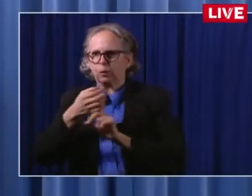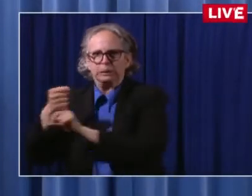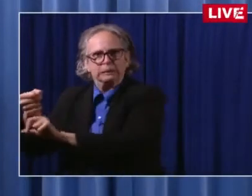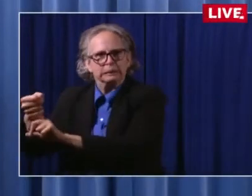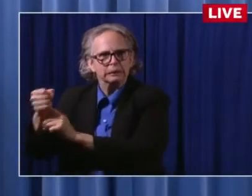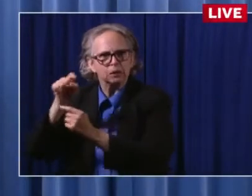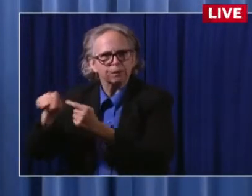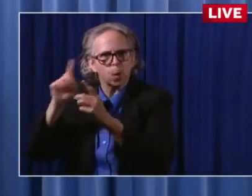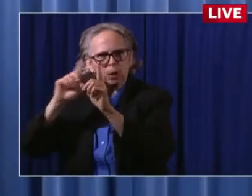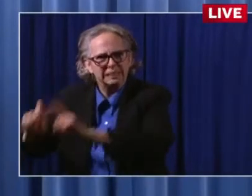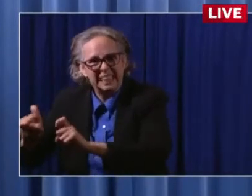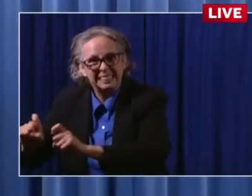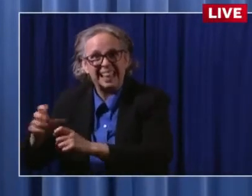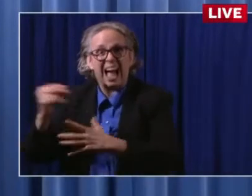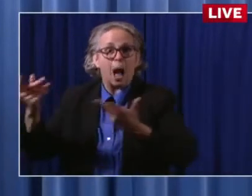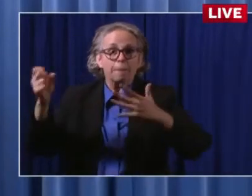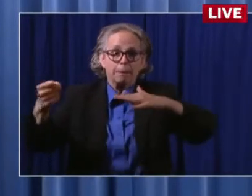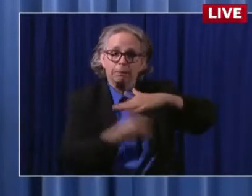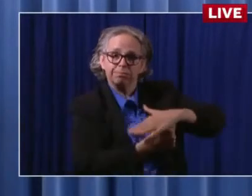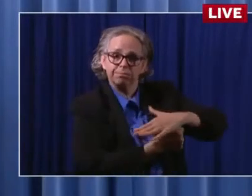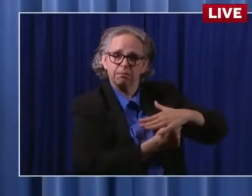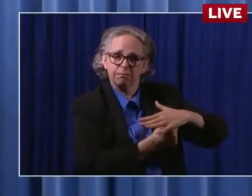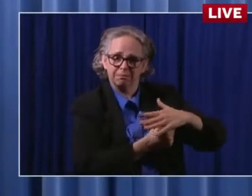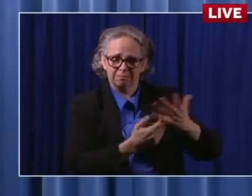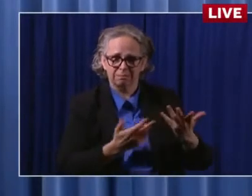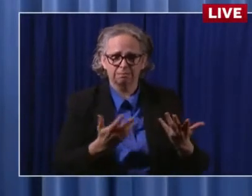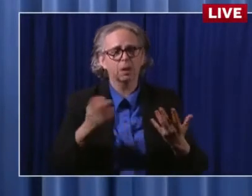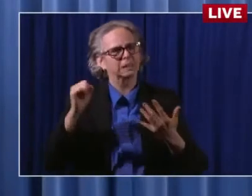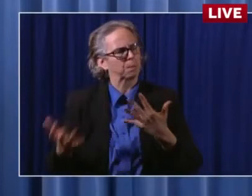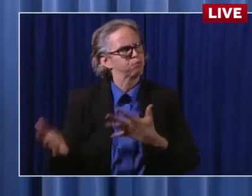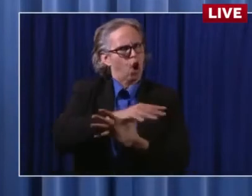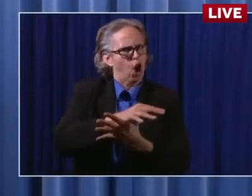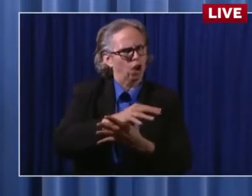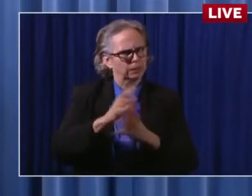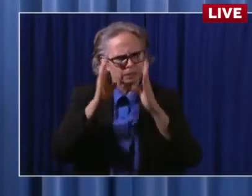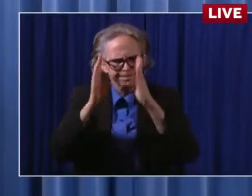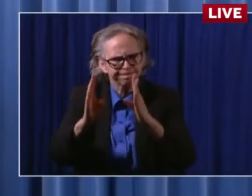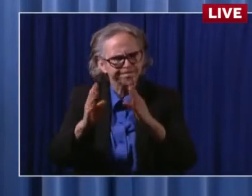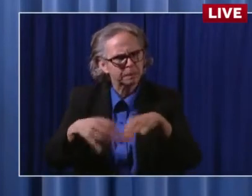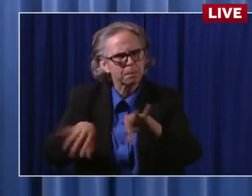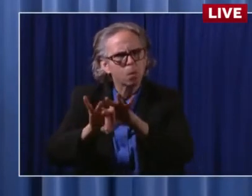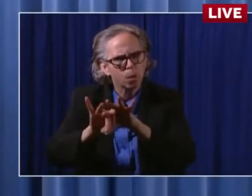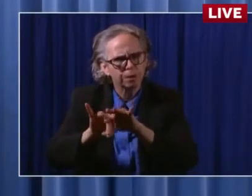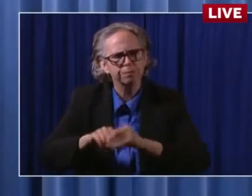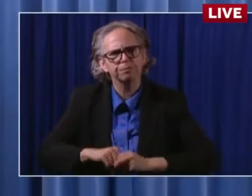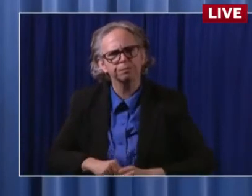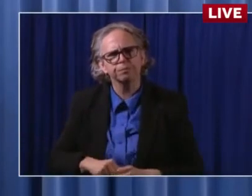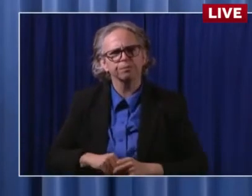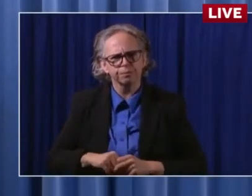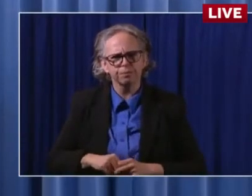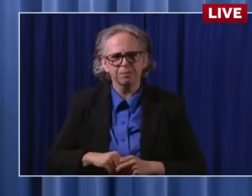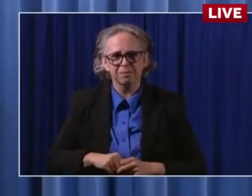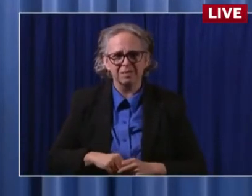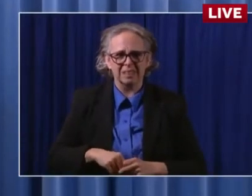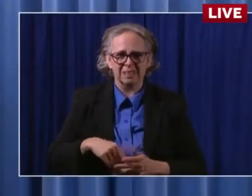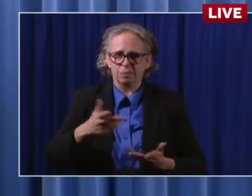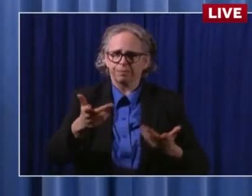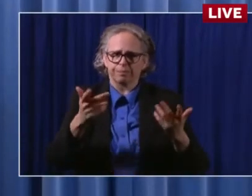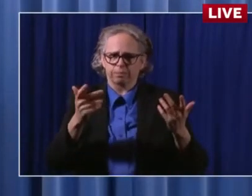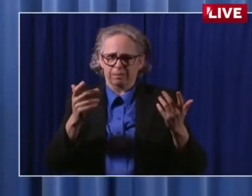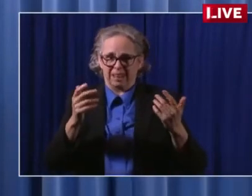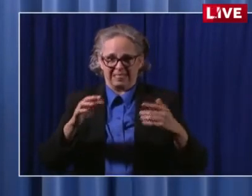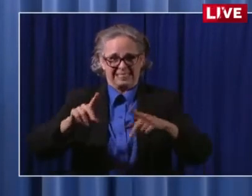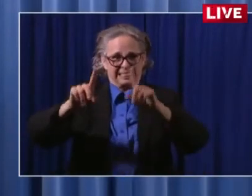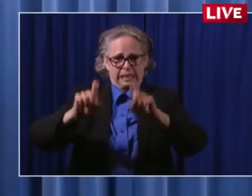TESTING OF THESE INDIVIDUALS SHOWING SYMPTOMS SHOULD CERTAINLY TAKE PRIORITY OVER ALL OTHER TESTING TACTICS.